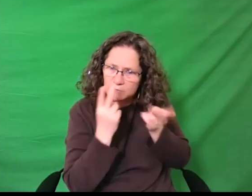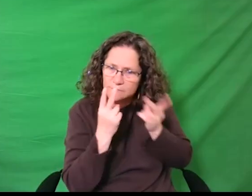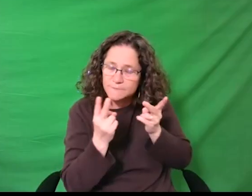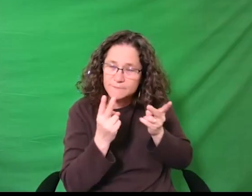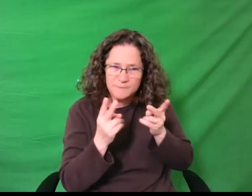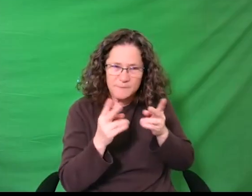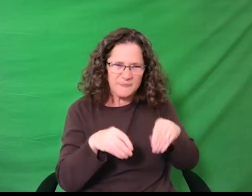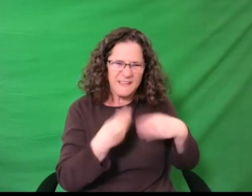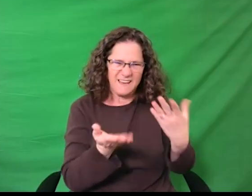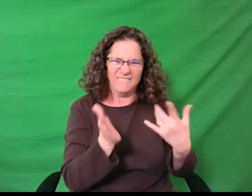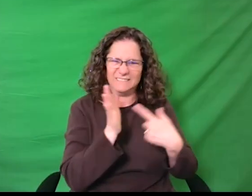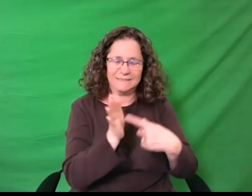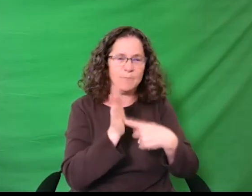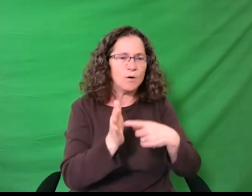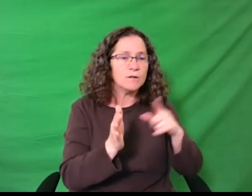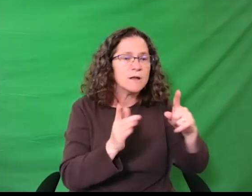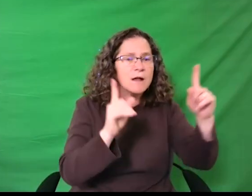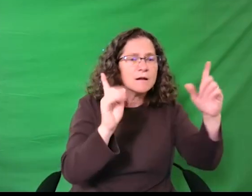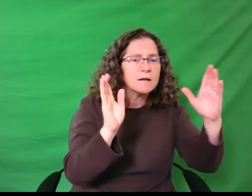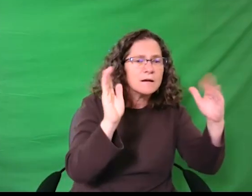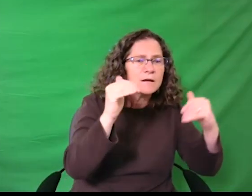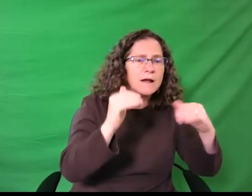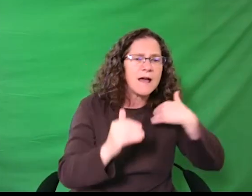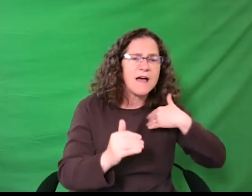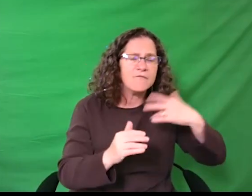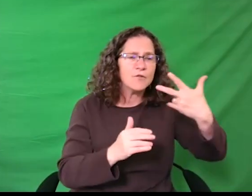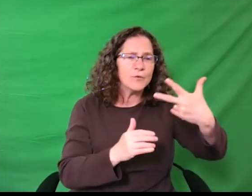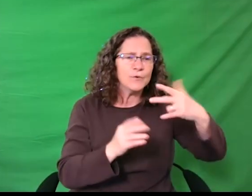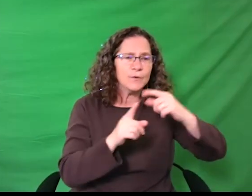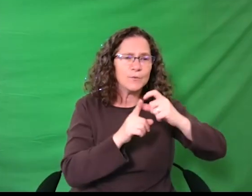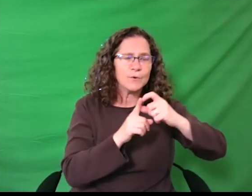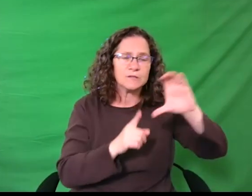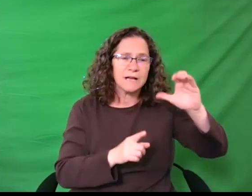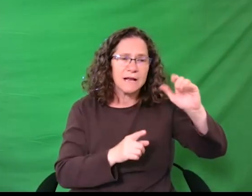We have words on the board in this image of cat, hat, and bat.